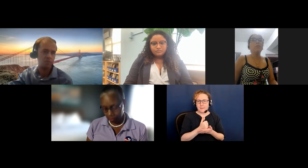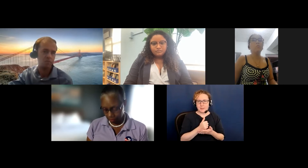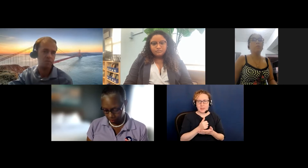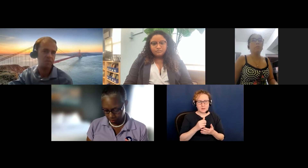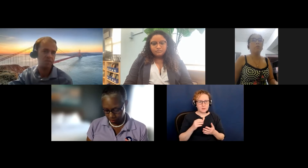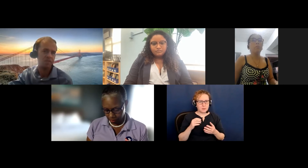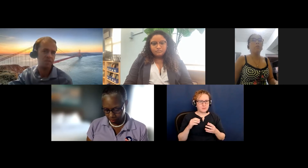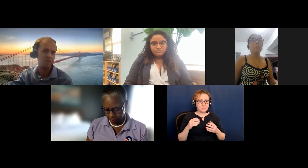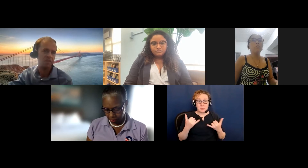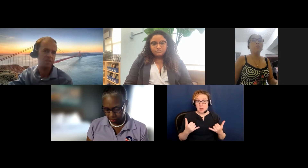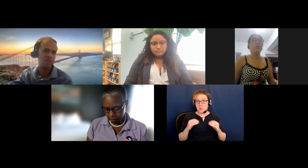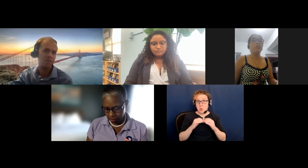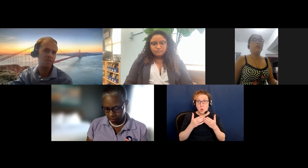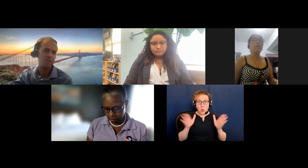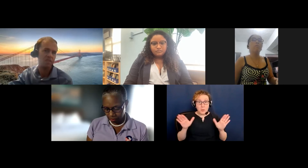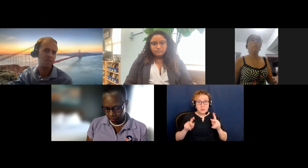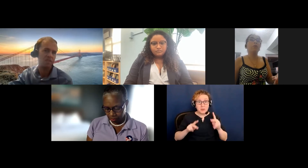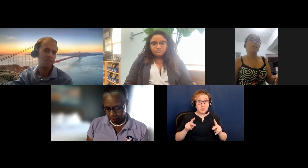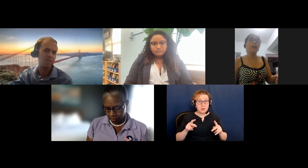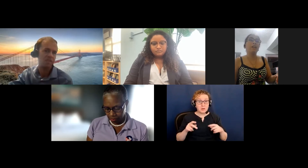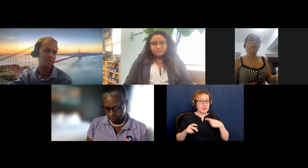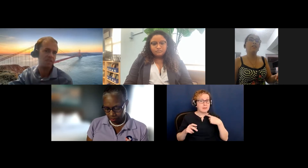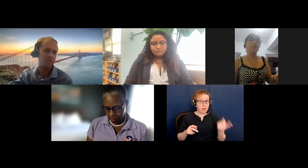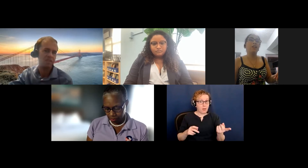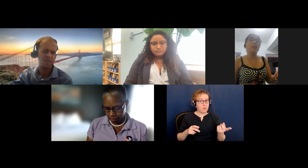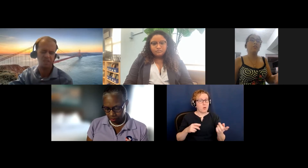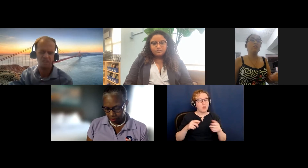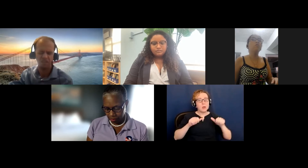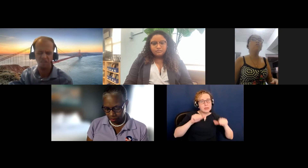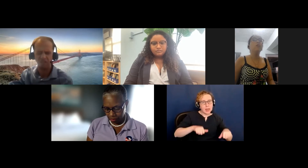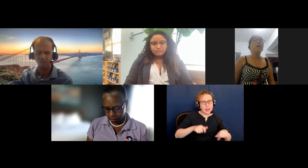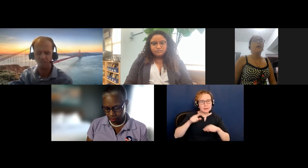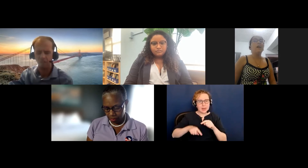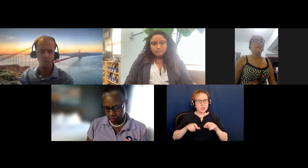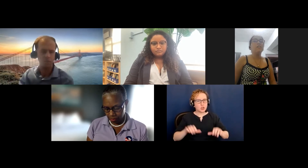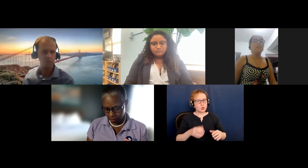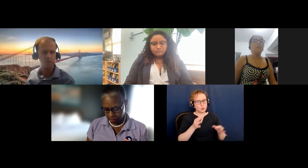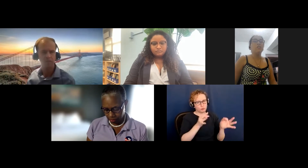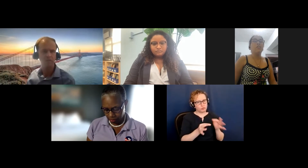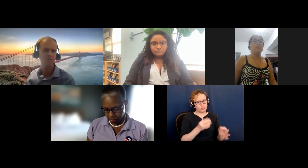to people; I am more open to tell them what I can or cannot do and teach them.